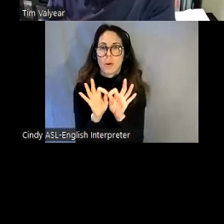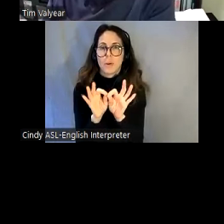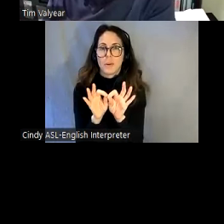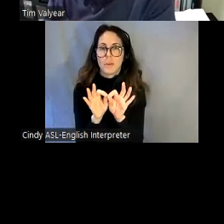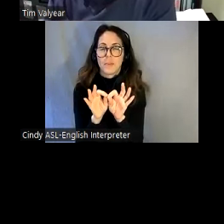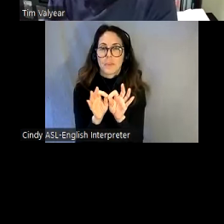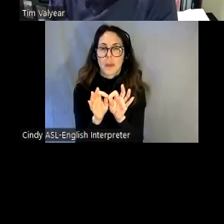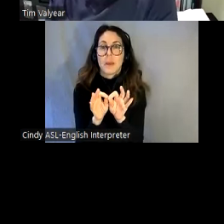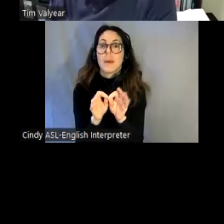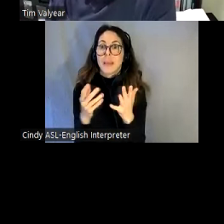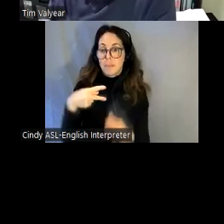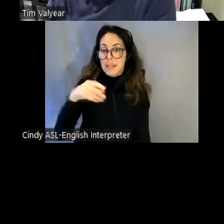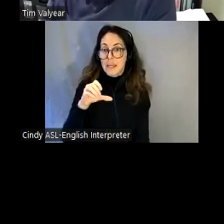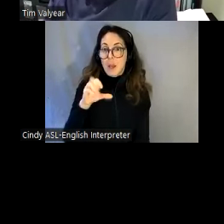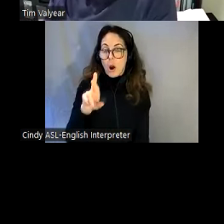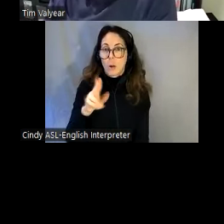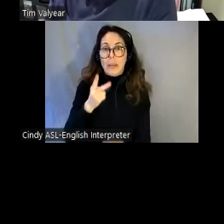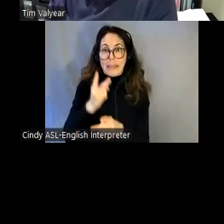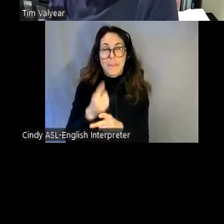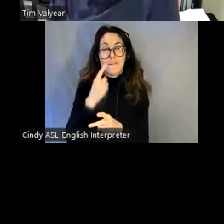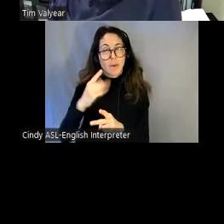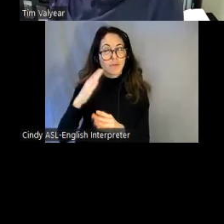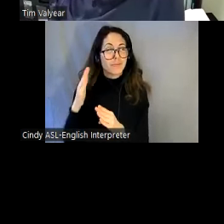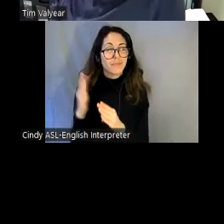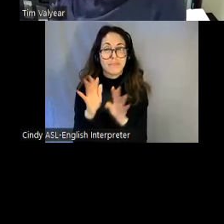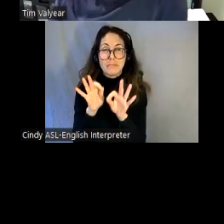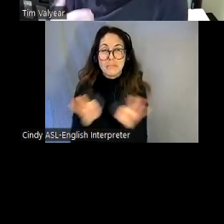to stop doing that recently. We don't have the capacity. So